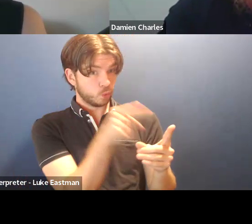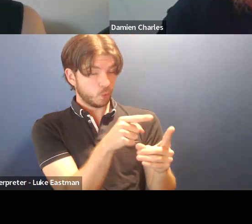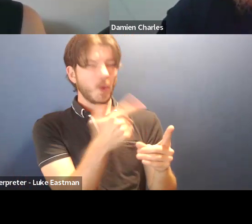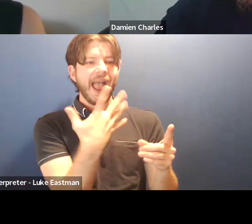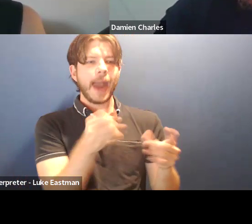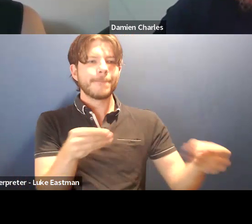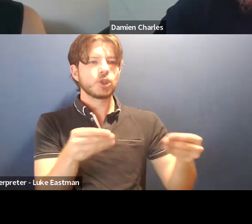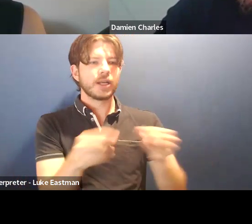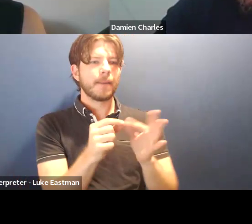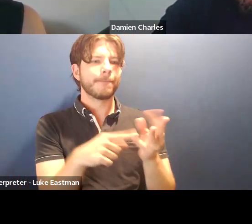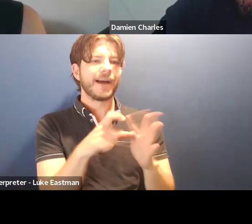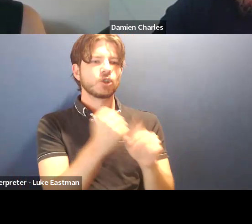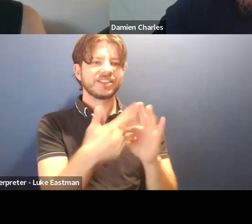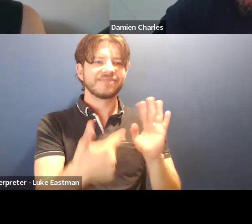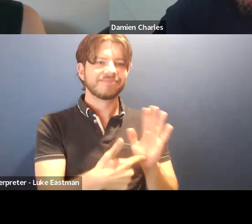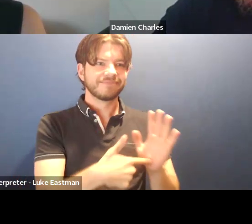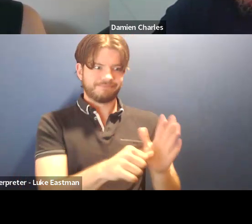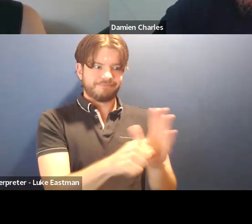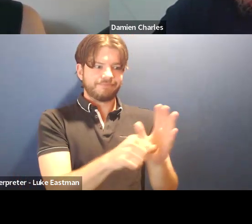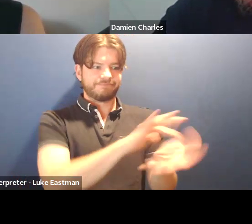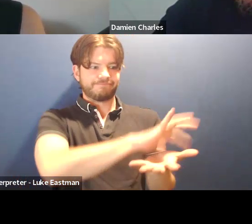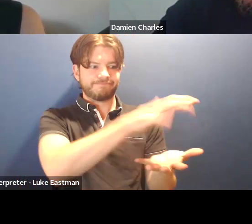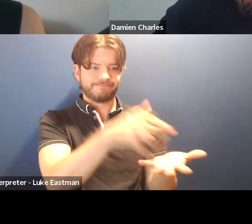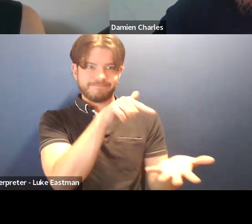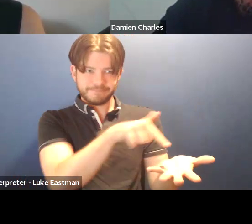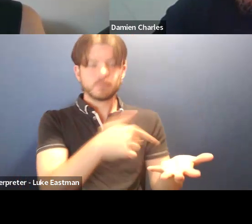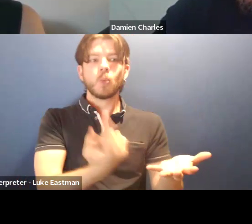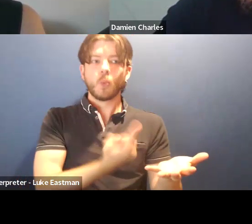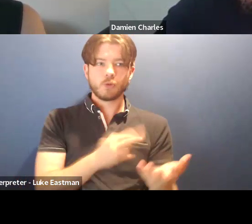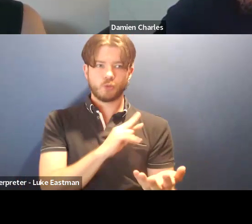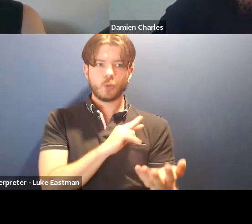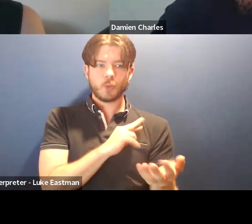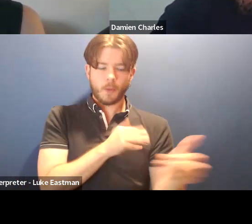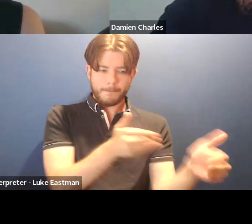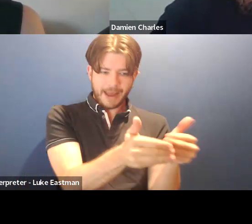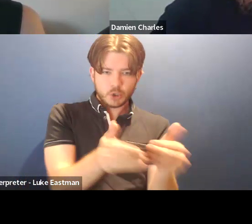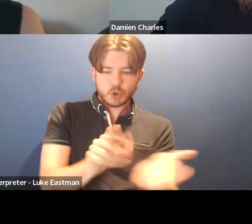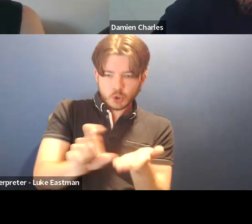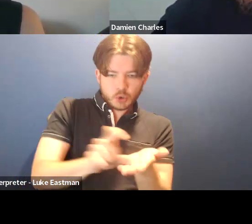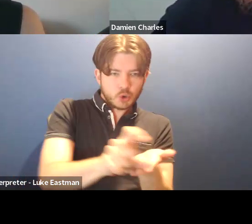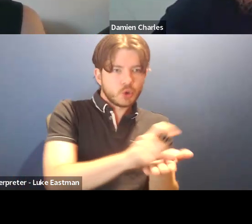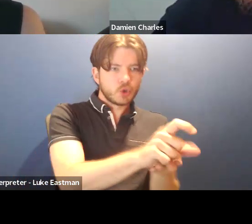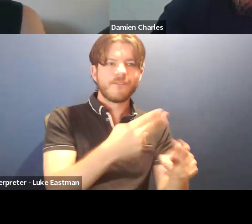and organize activities with that would also go to our year 12 outcomes. Some